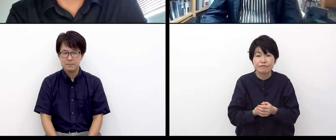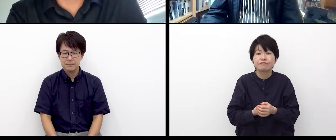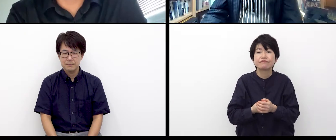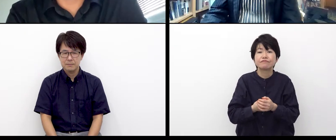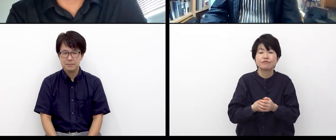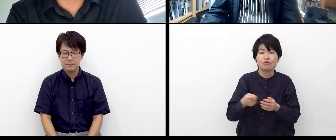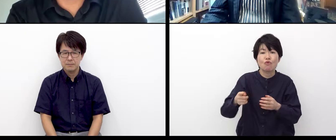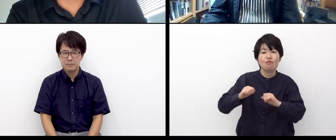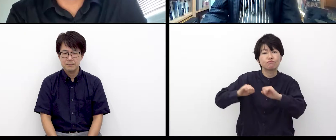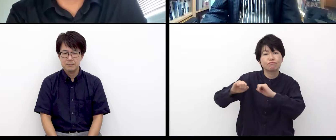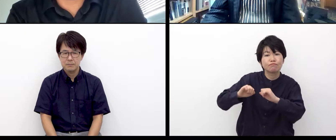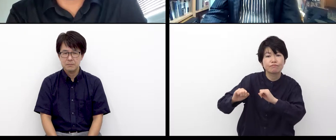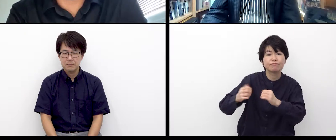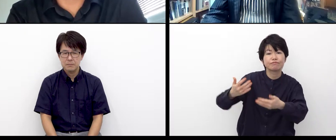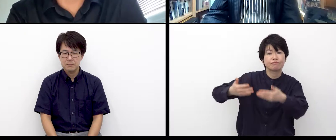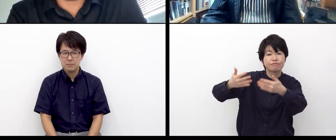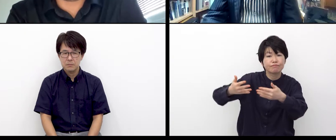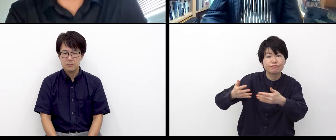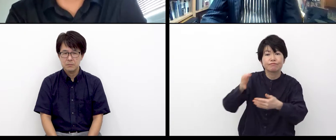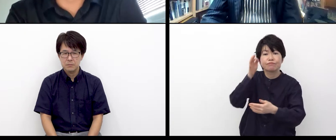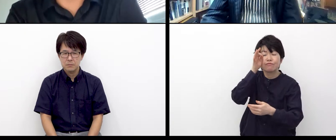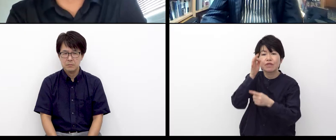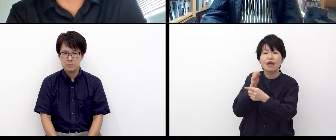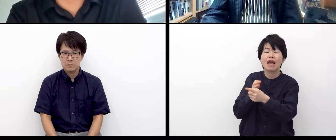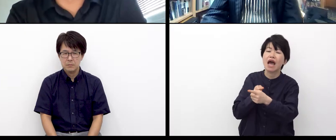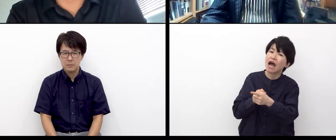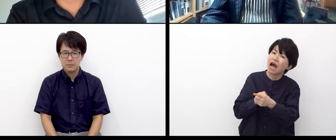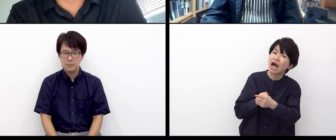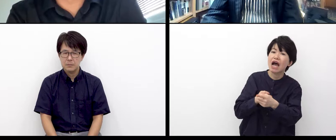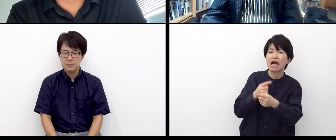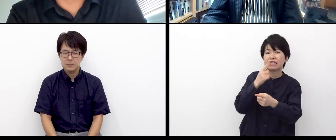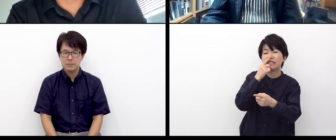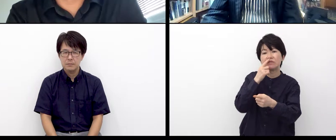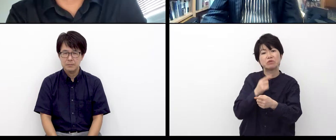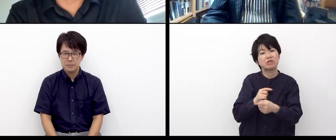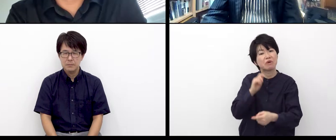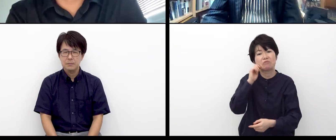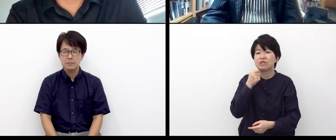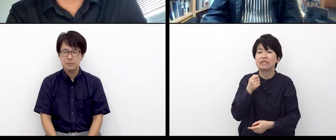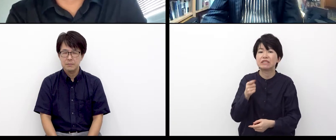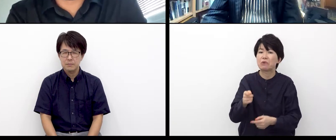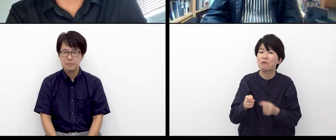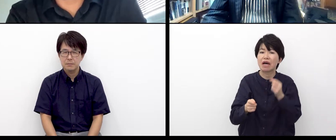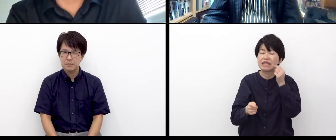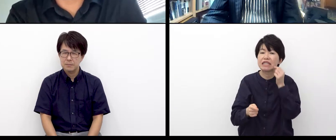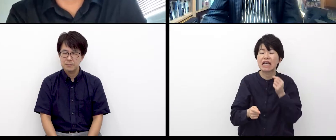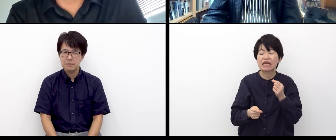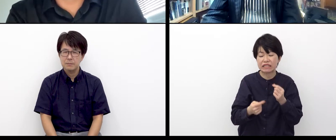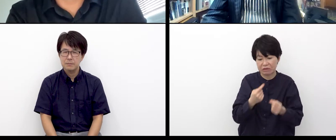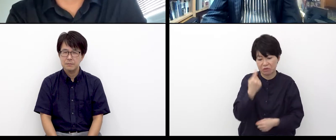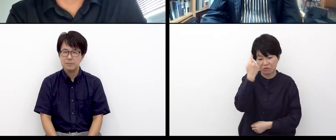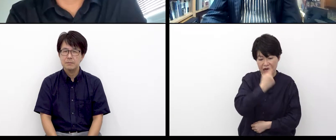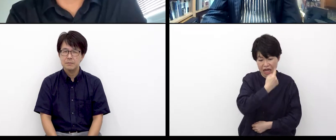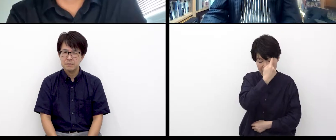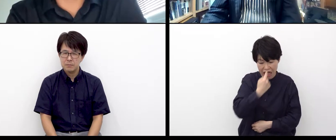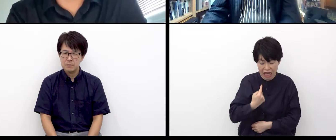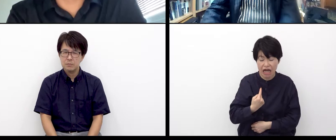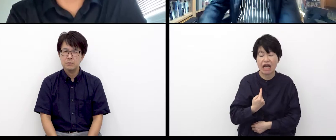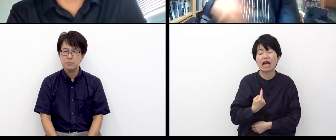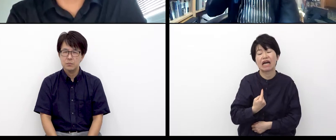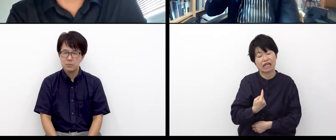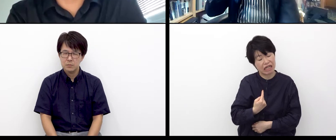they might think that this is not possible for them, they can’t do that, and they are no good.